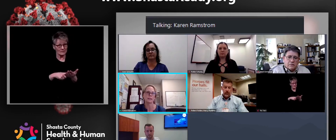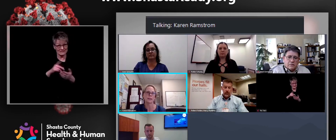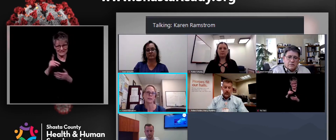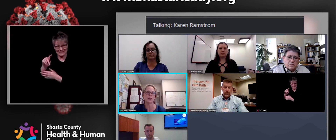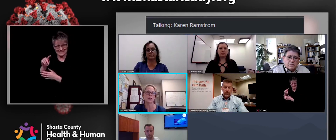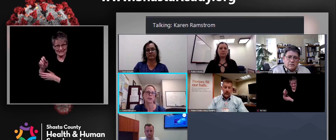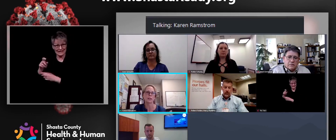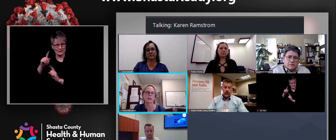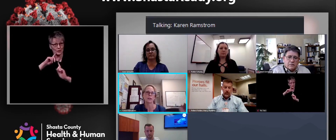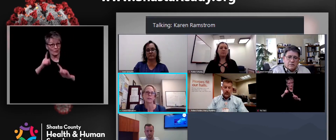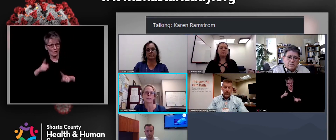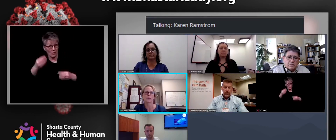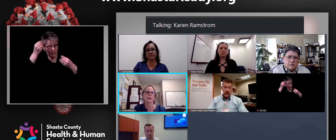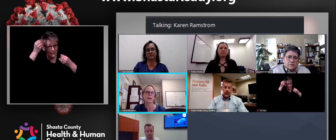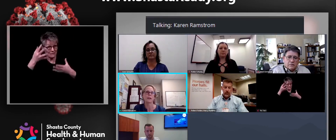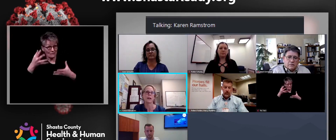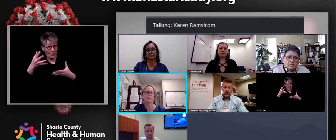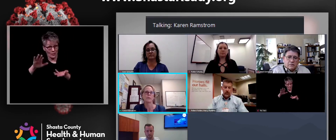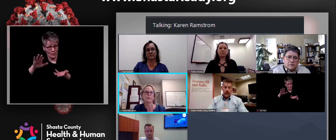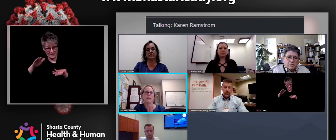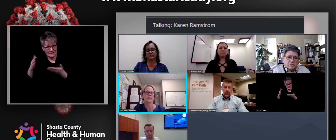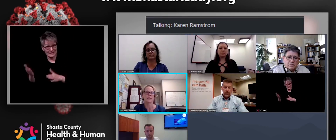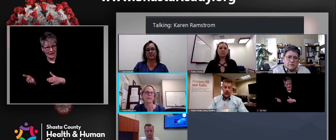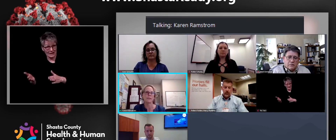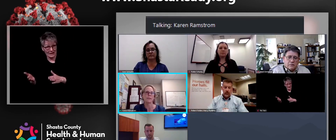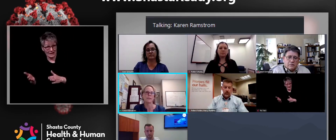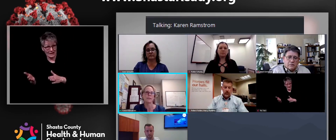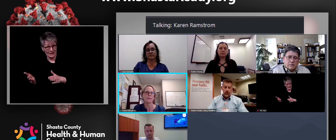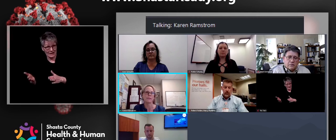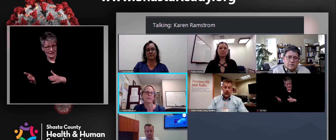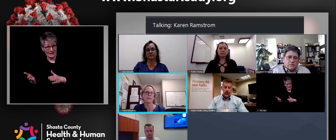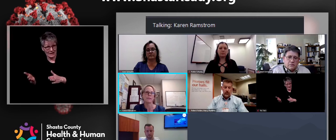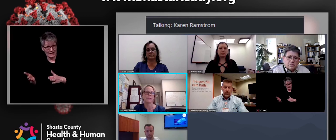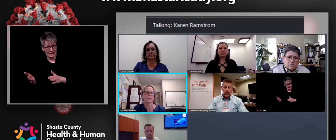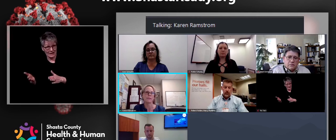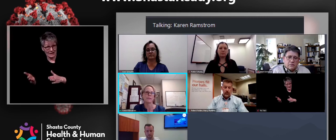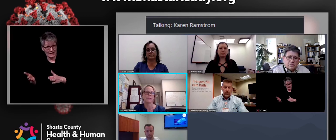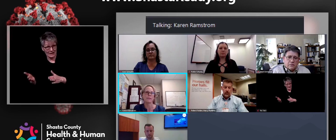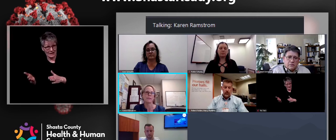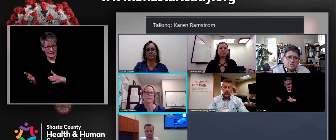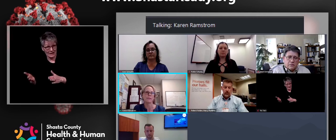date the death occurred. It could have occurred a number of weeks in a varying interval. It